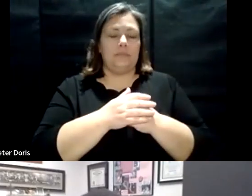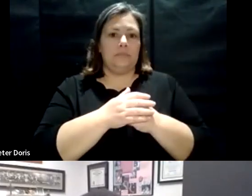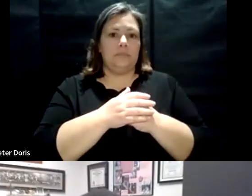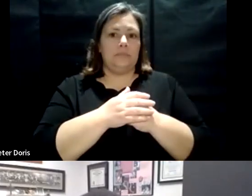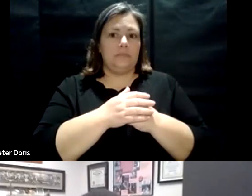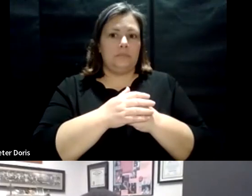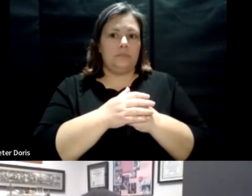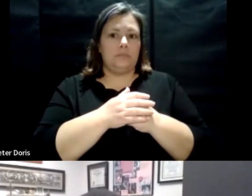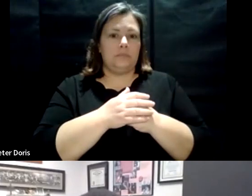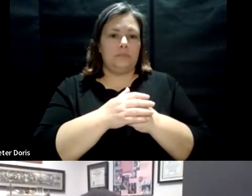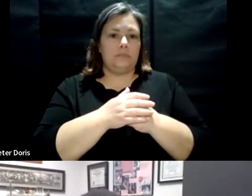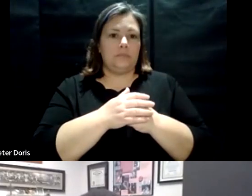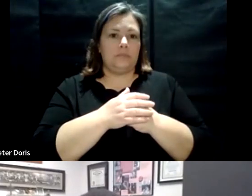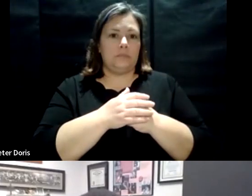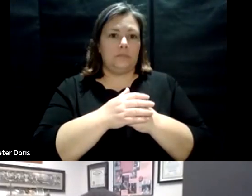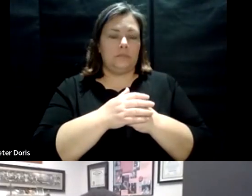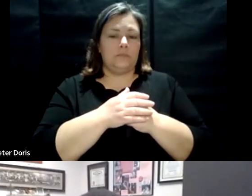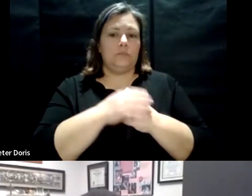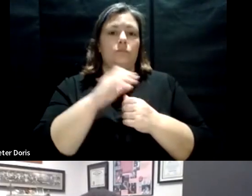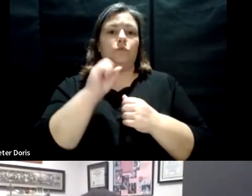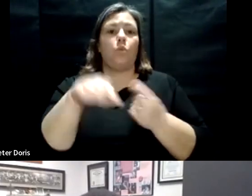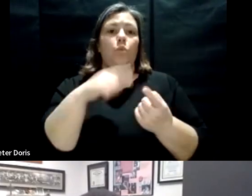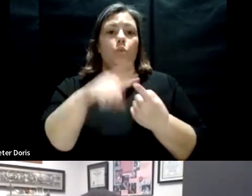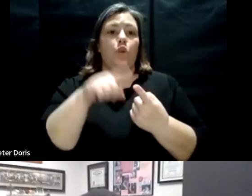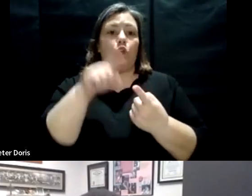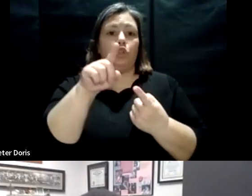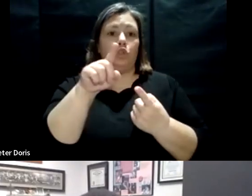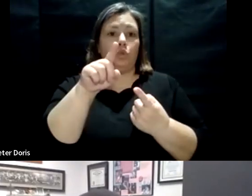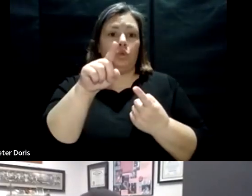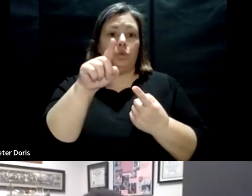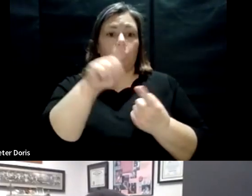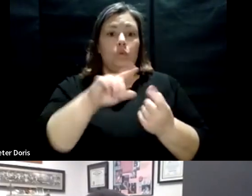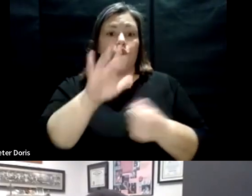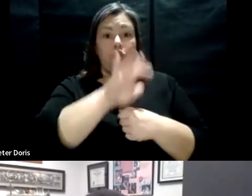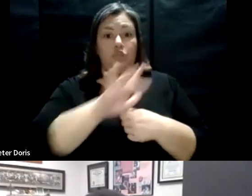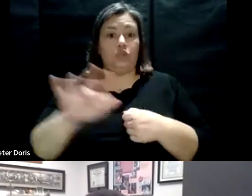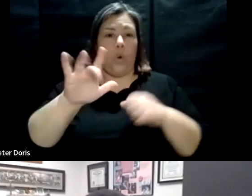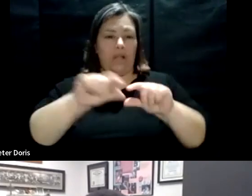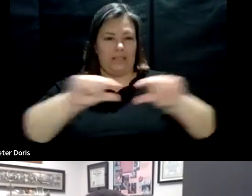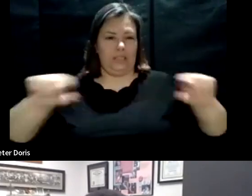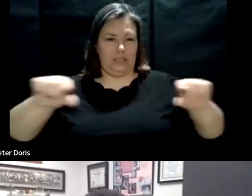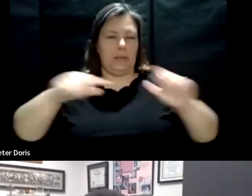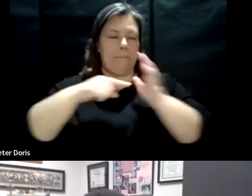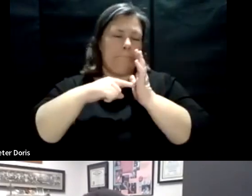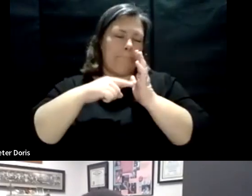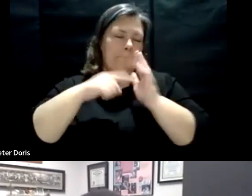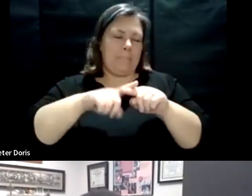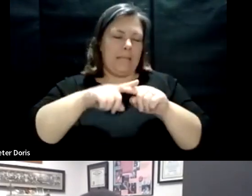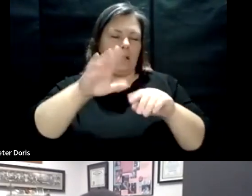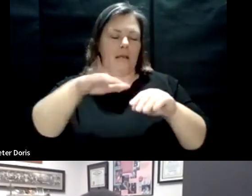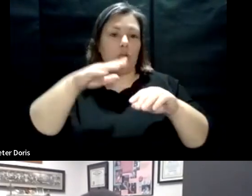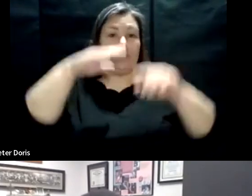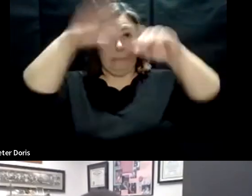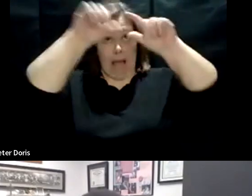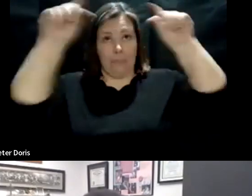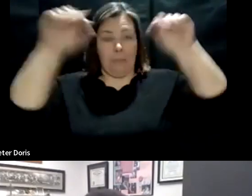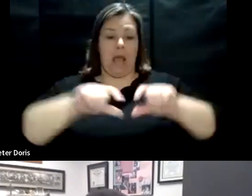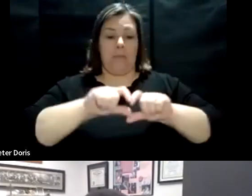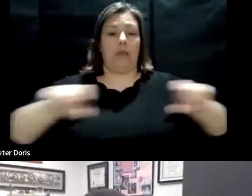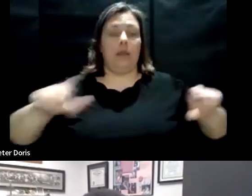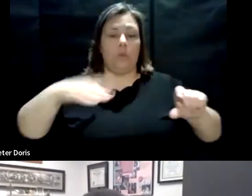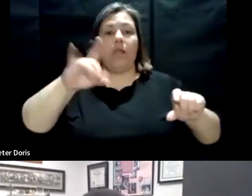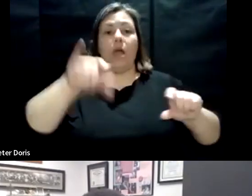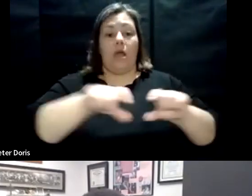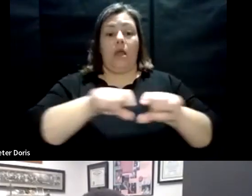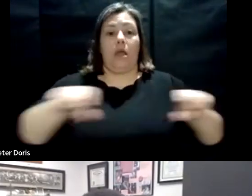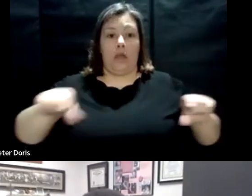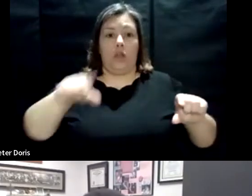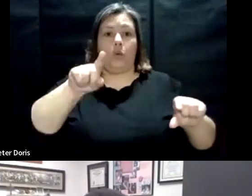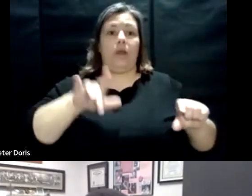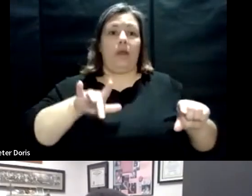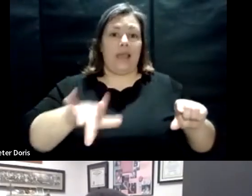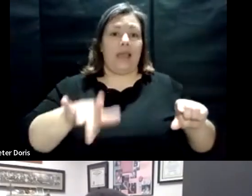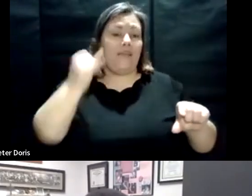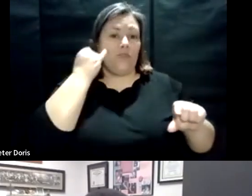So we welcome and thank you for joining us today. A couple of housekeeping things to get started first.